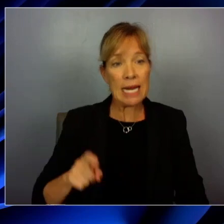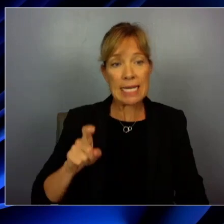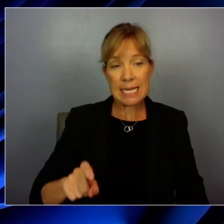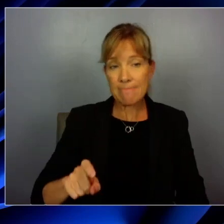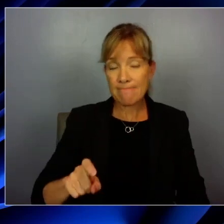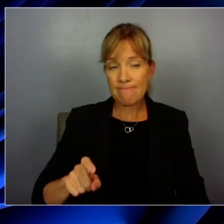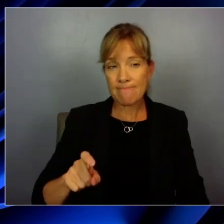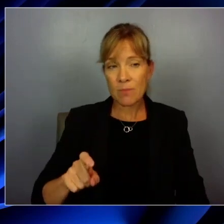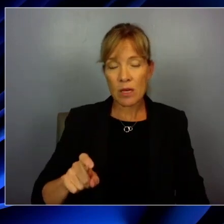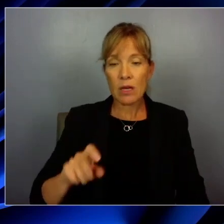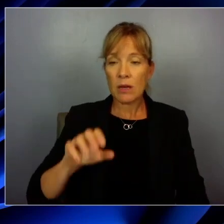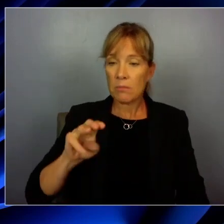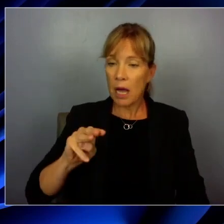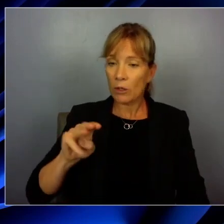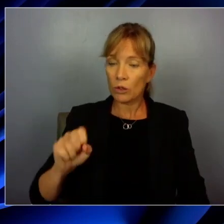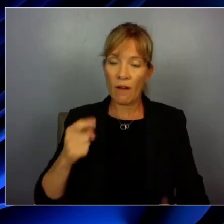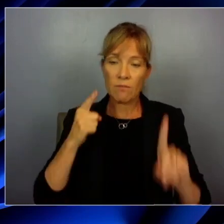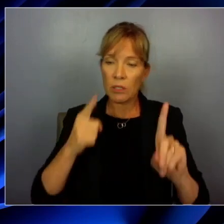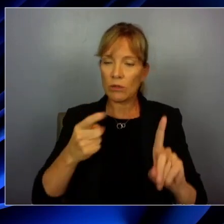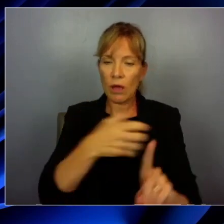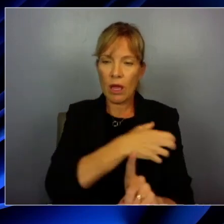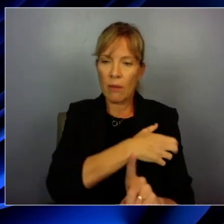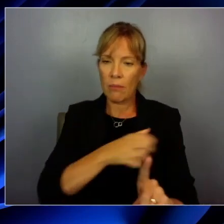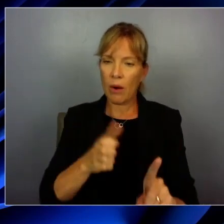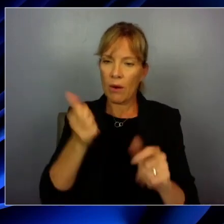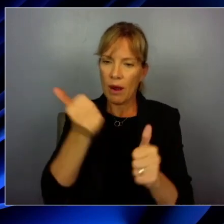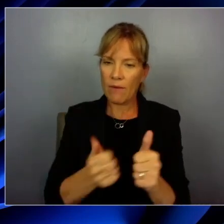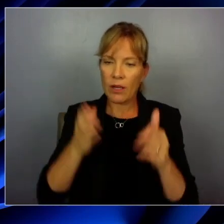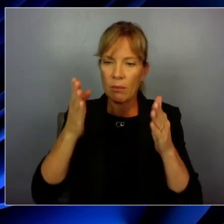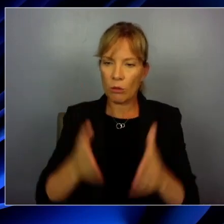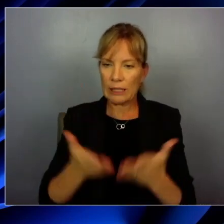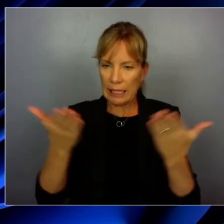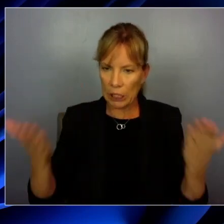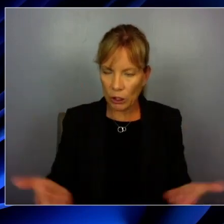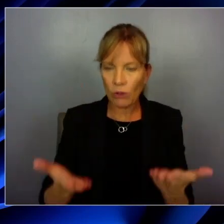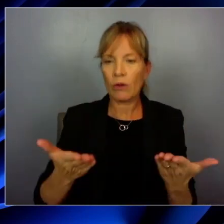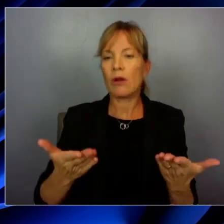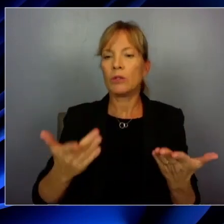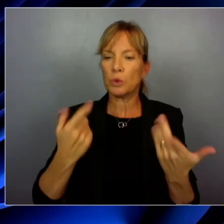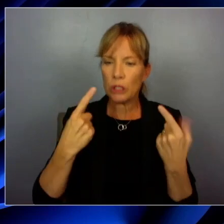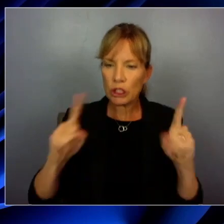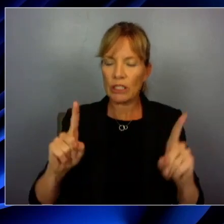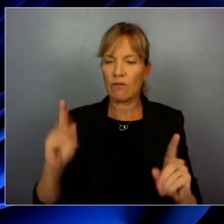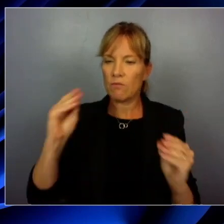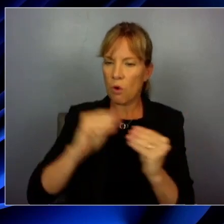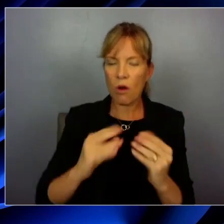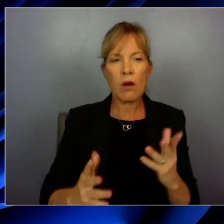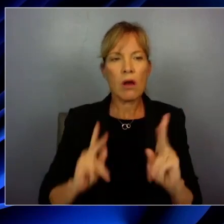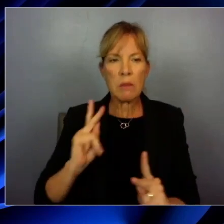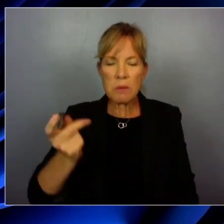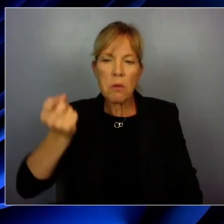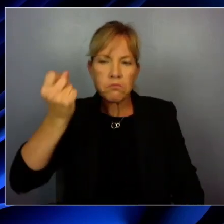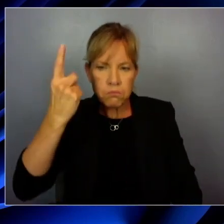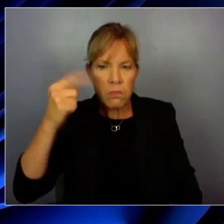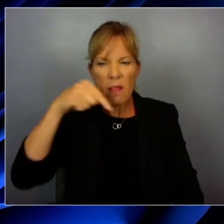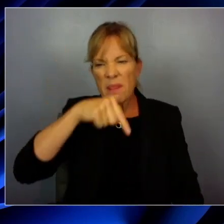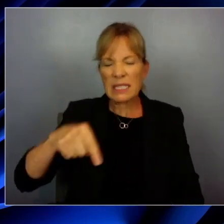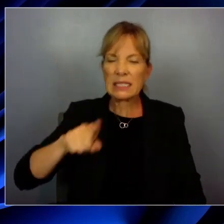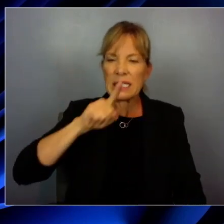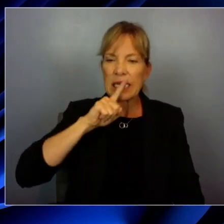Mission is to empower every person and every organization on the planet to achieve more. People Understand that this is a kind of an outward focused Microsoft.